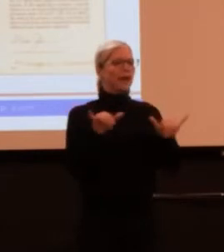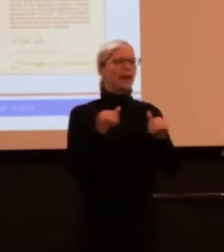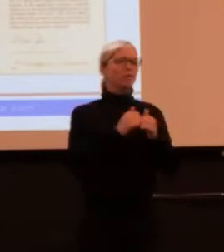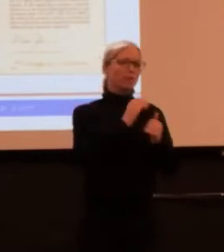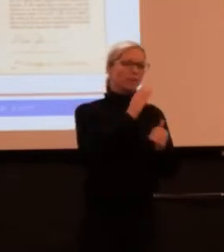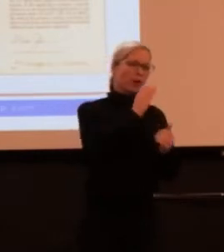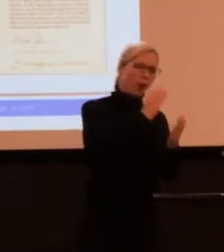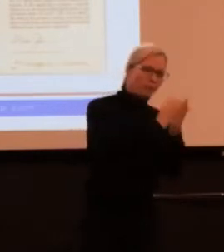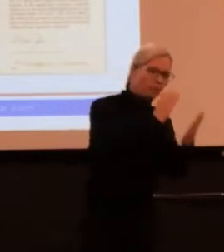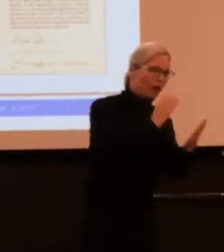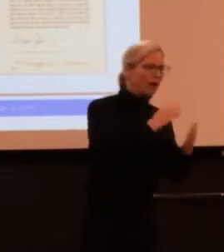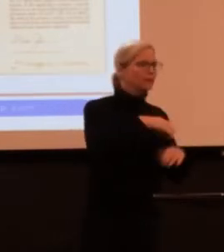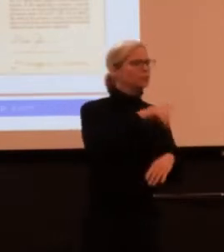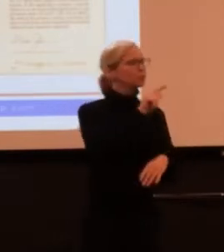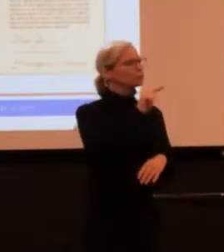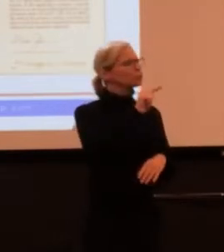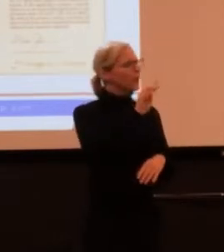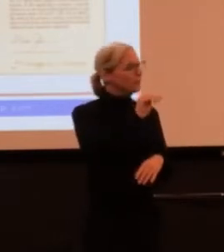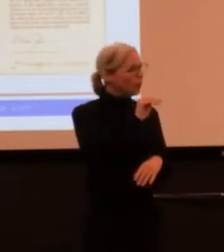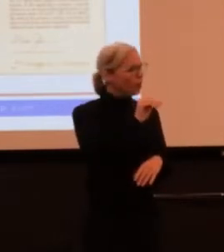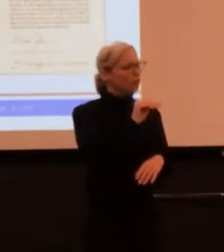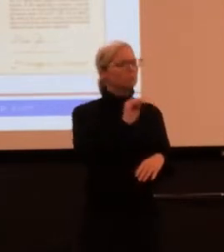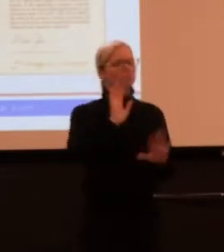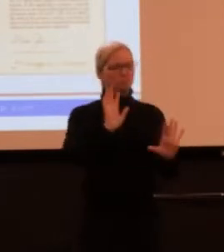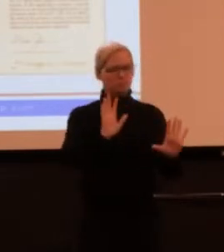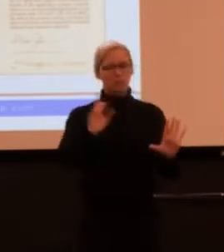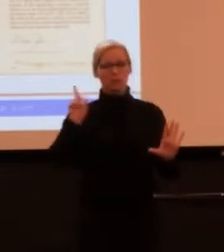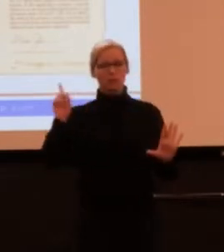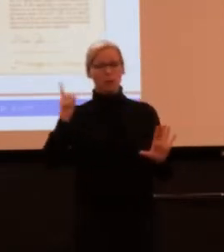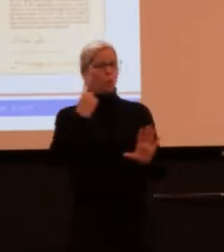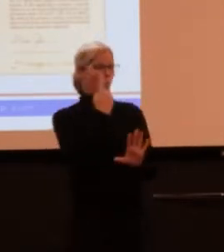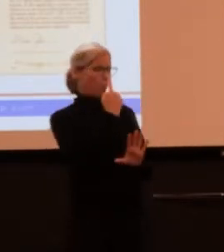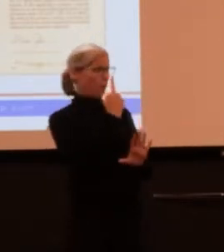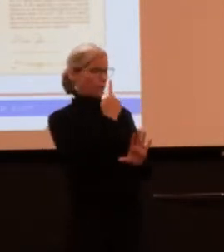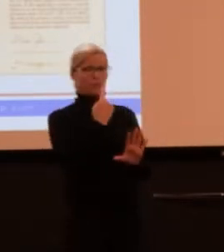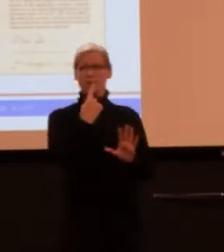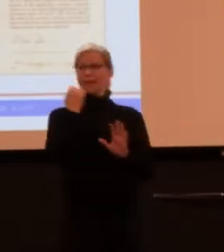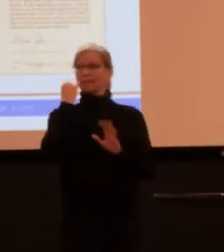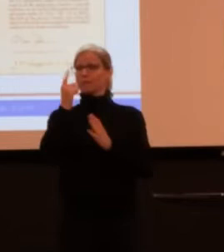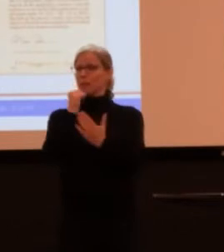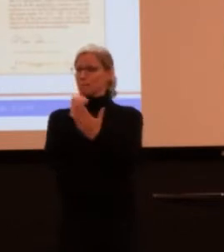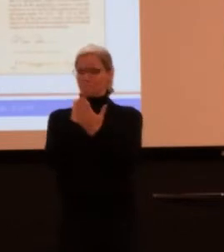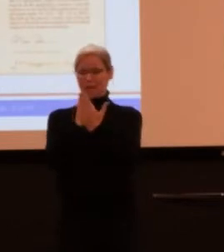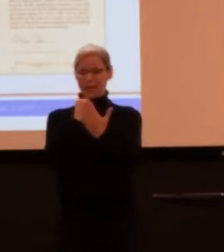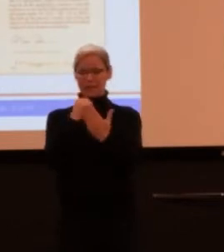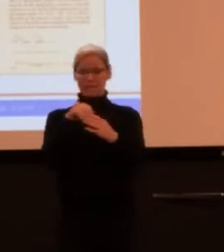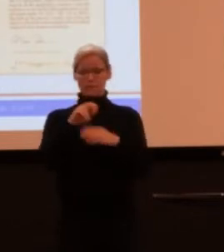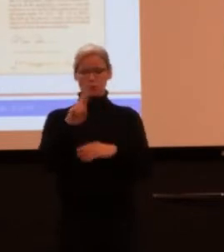One is that when you obtain a patent in the US, you get protection throughout the entire country.